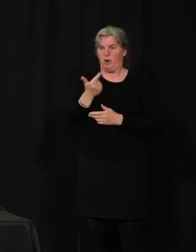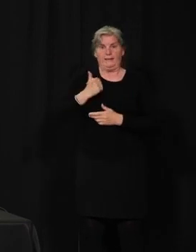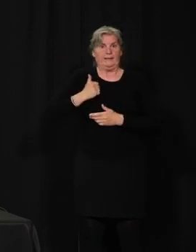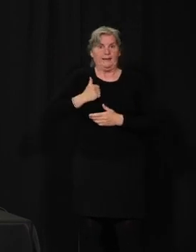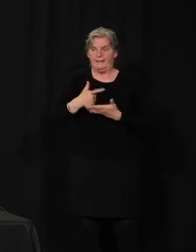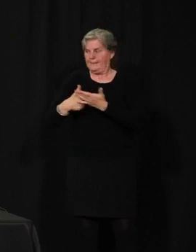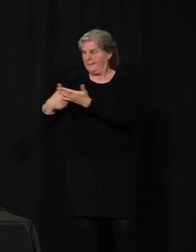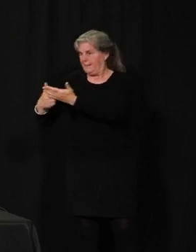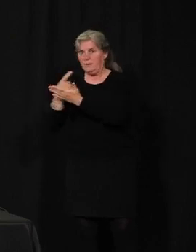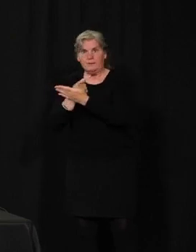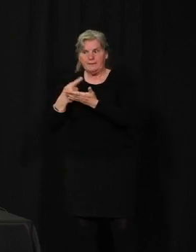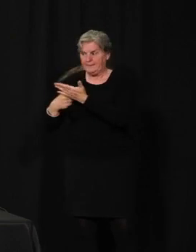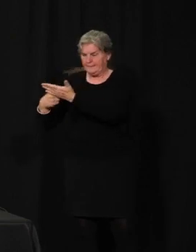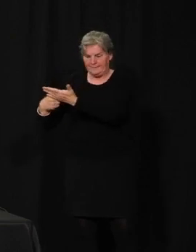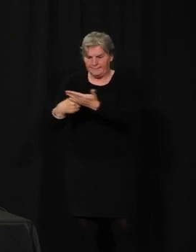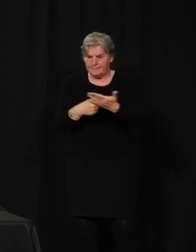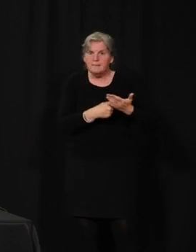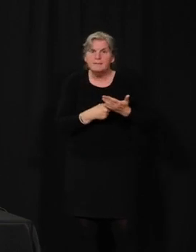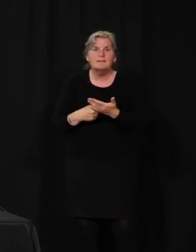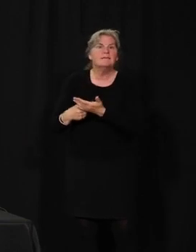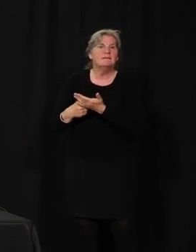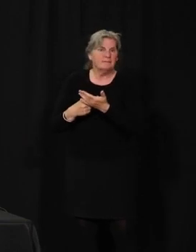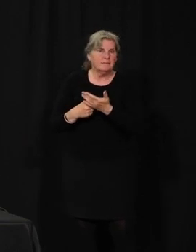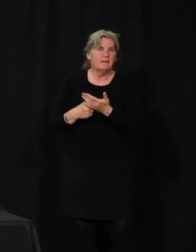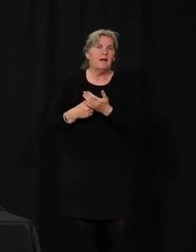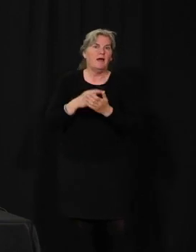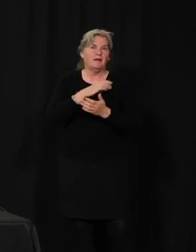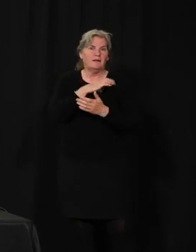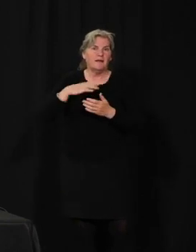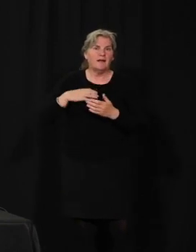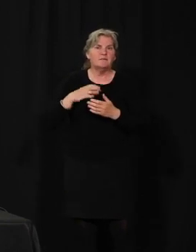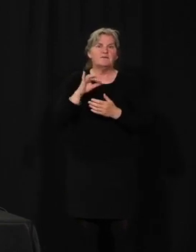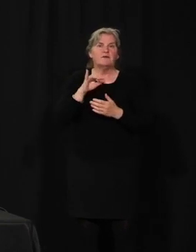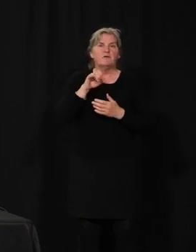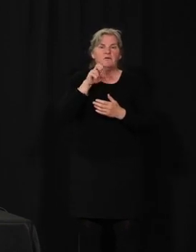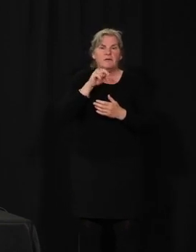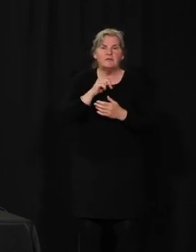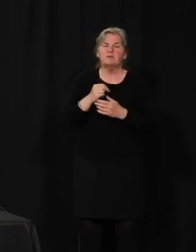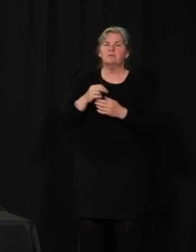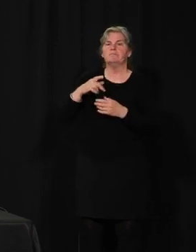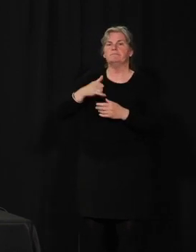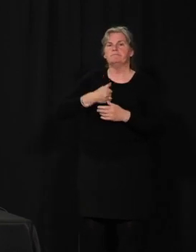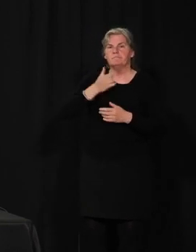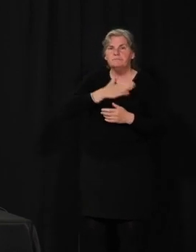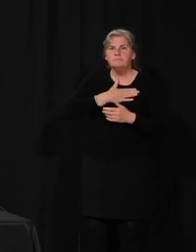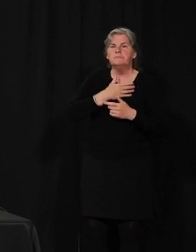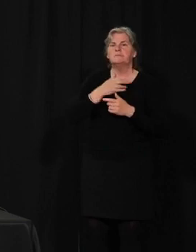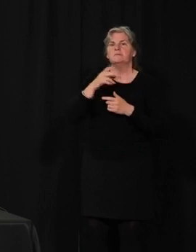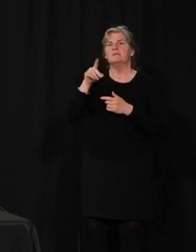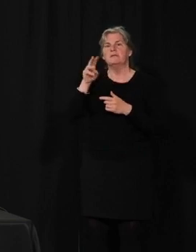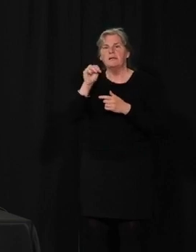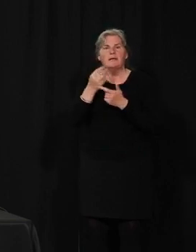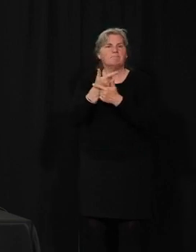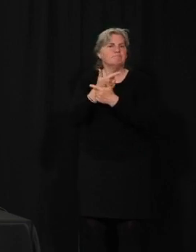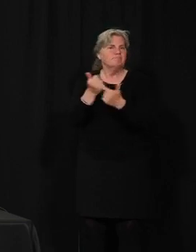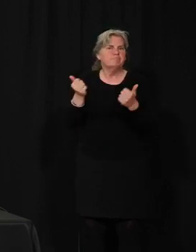every week, as well with the Council of the Federation, the Prime Minister, the Deputy Prime Minister and also in our finance